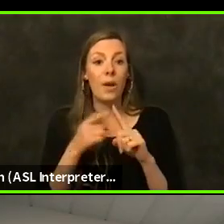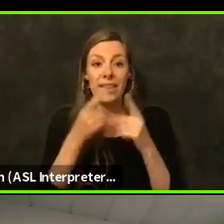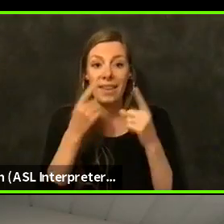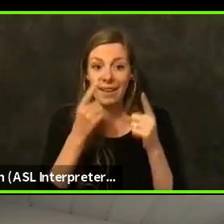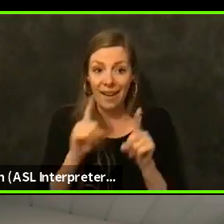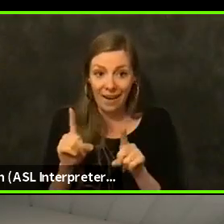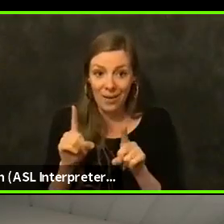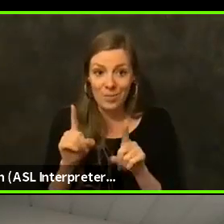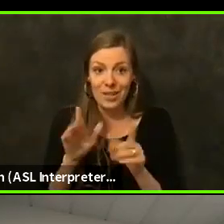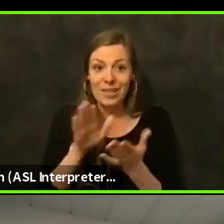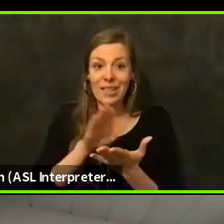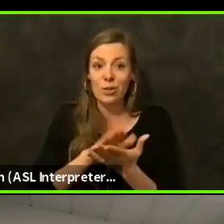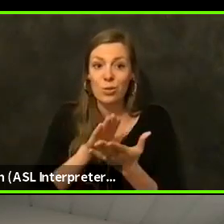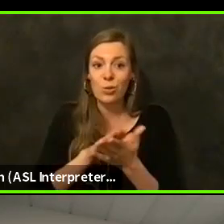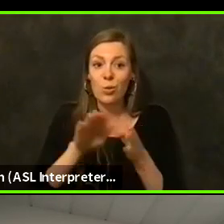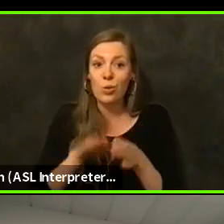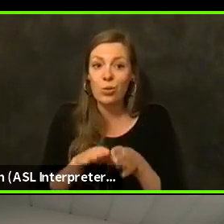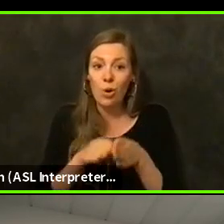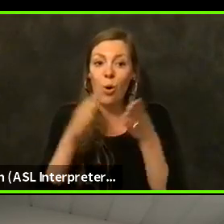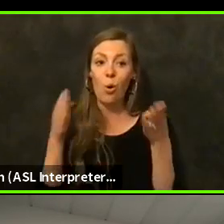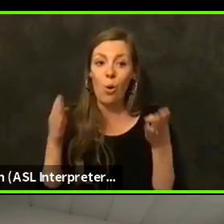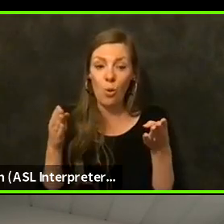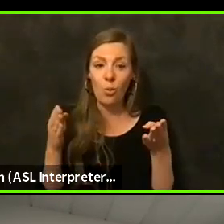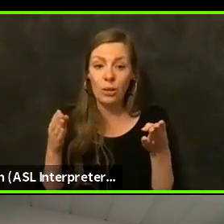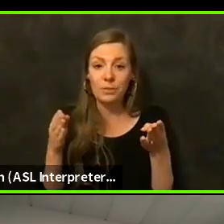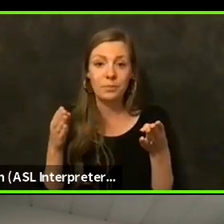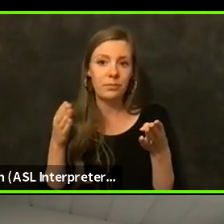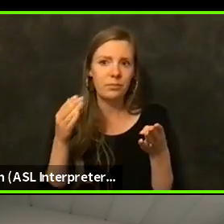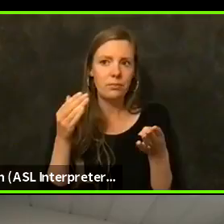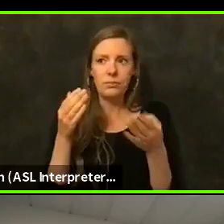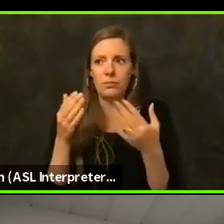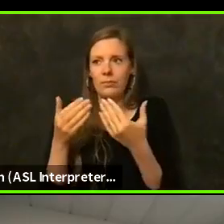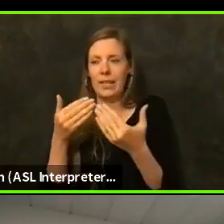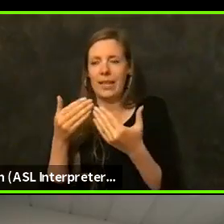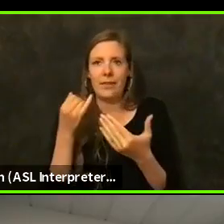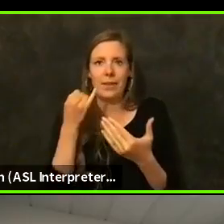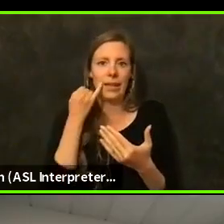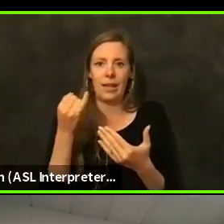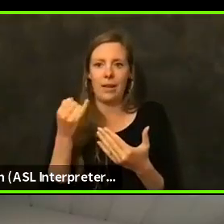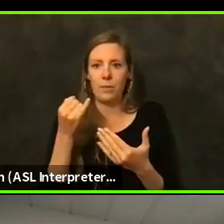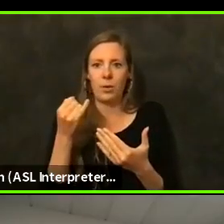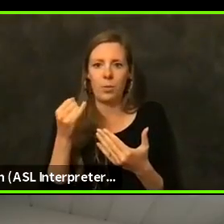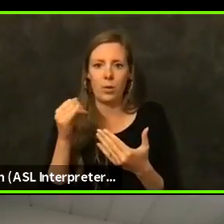schools do open, even if we were to jump back into the purple tier and add